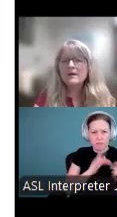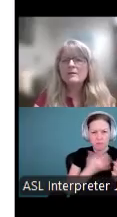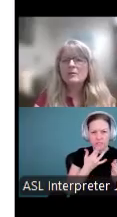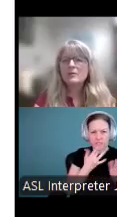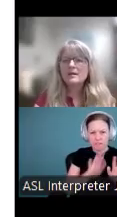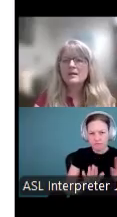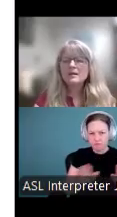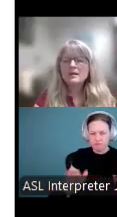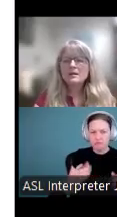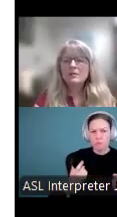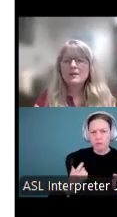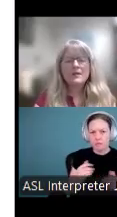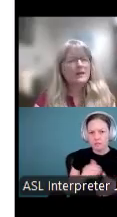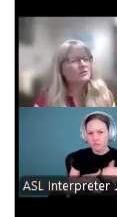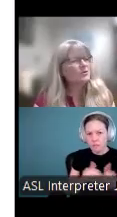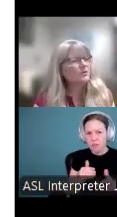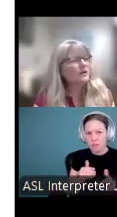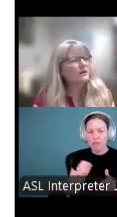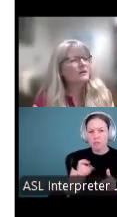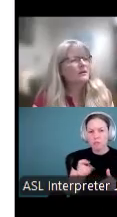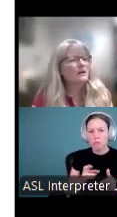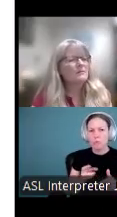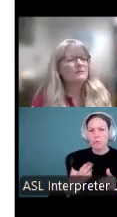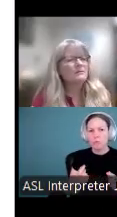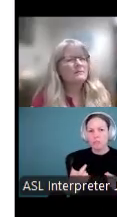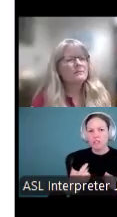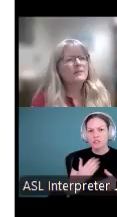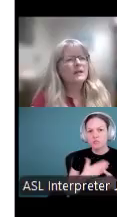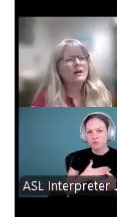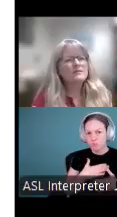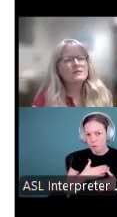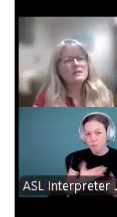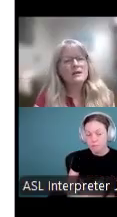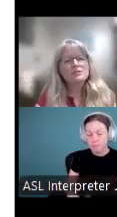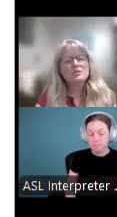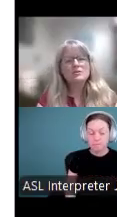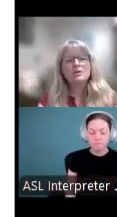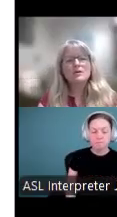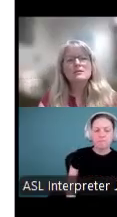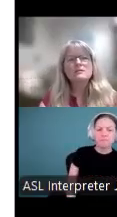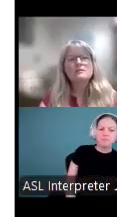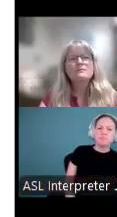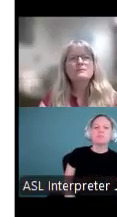them or what what they enjoy, but oftentimes you'll notice